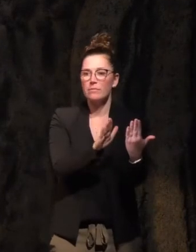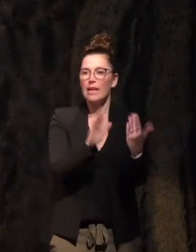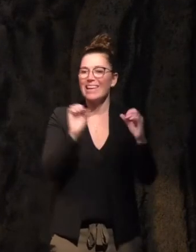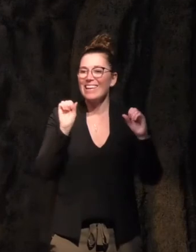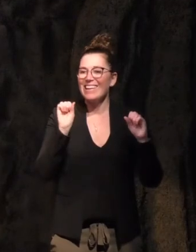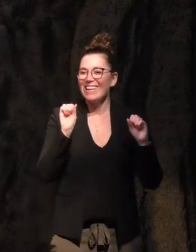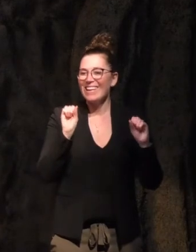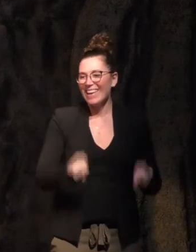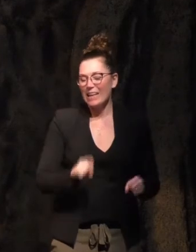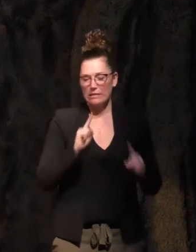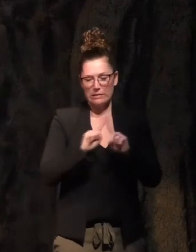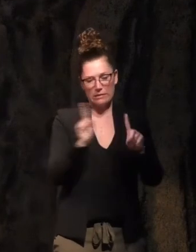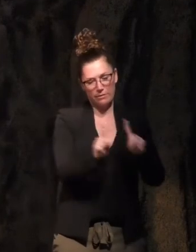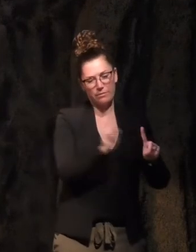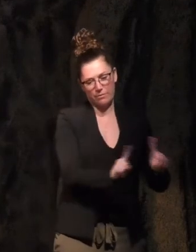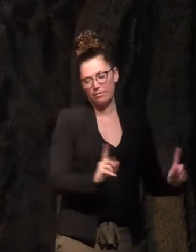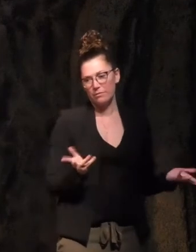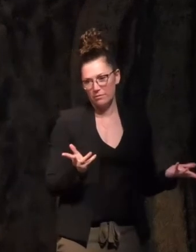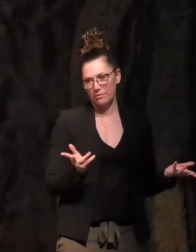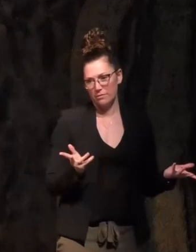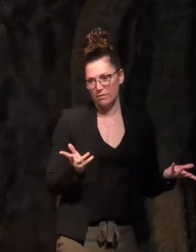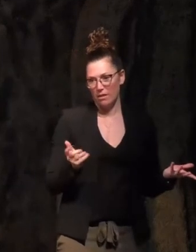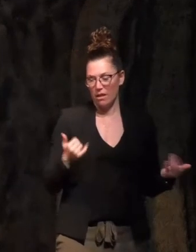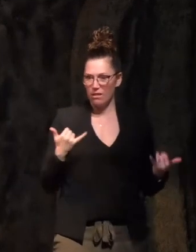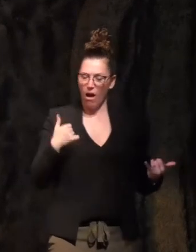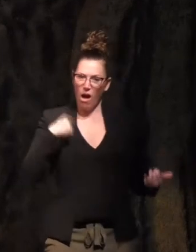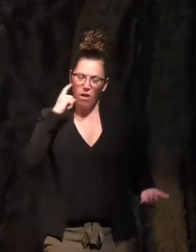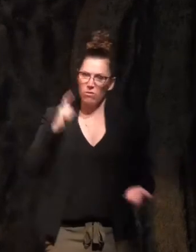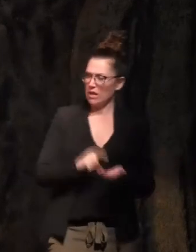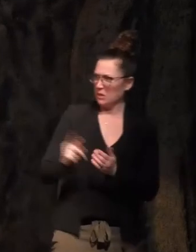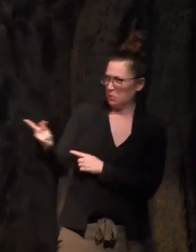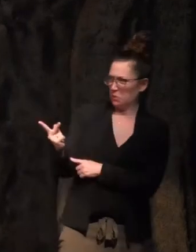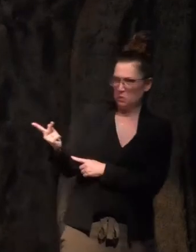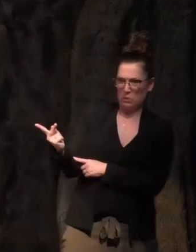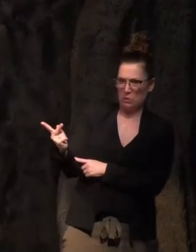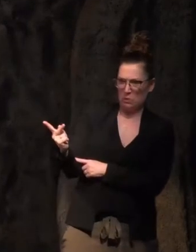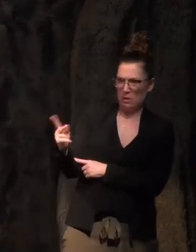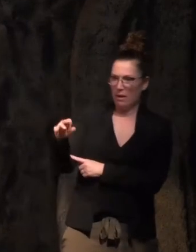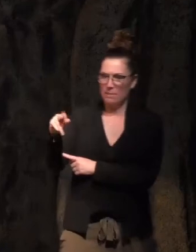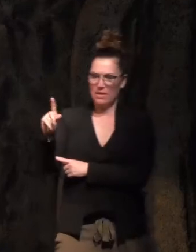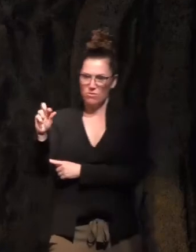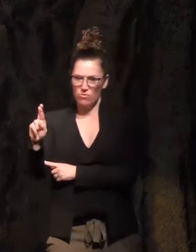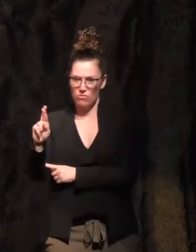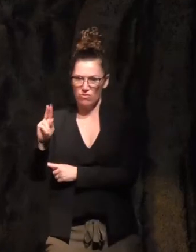to be in charge of a historically determined structure without feeling forced to take personal responsibility